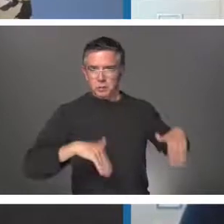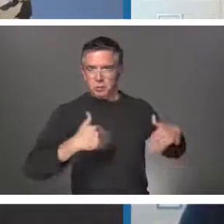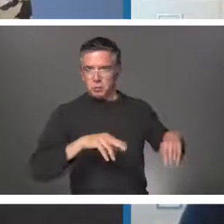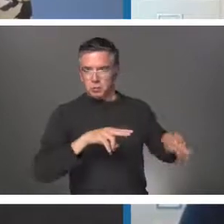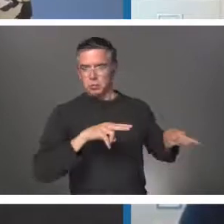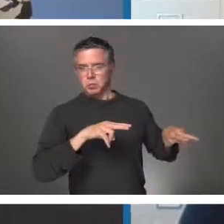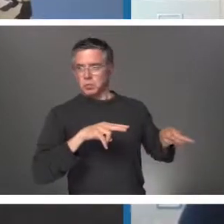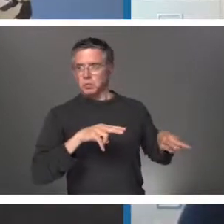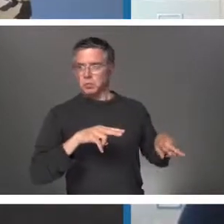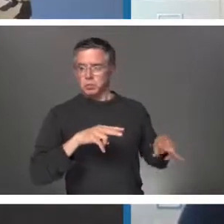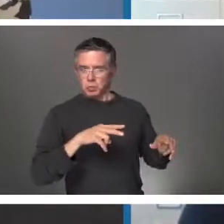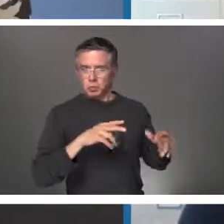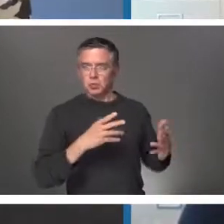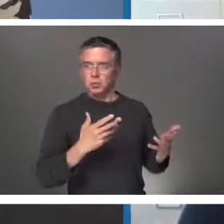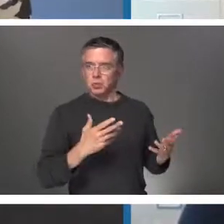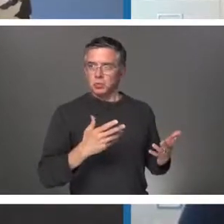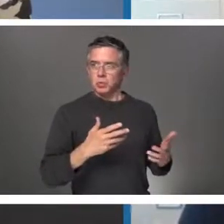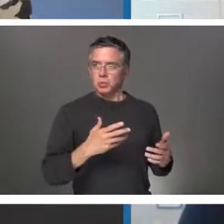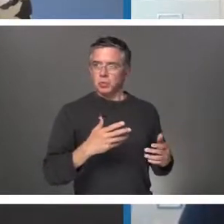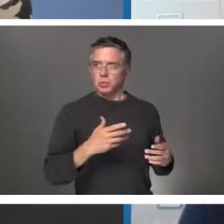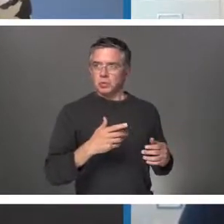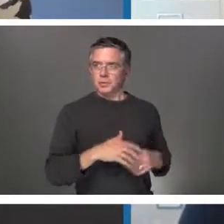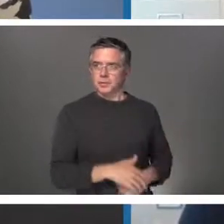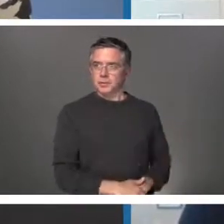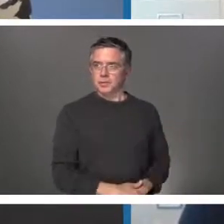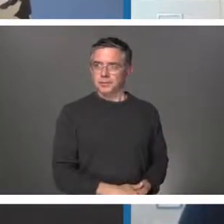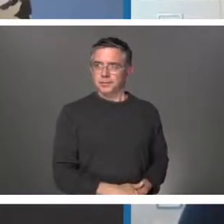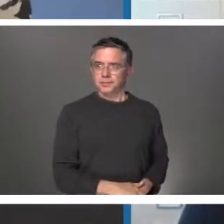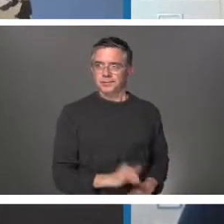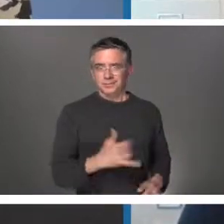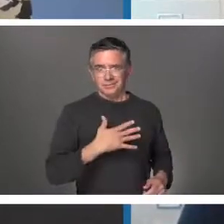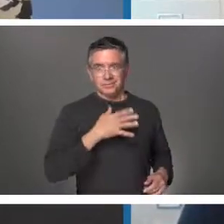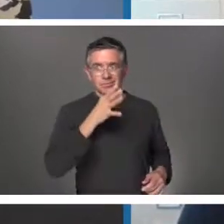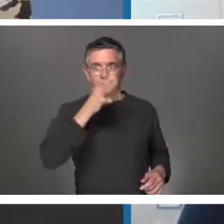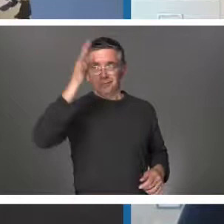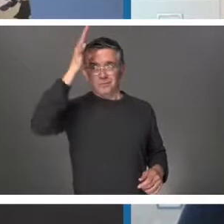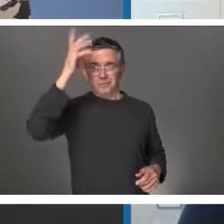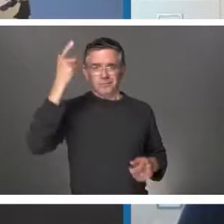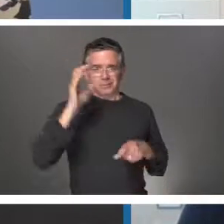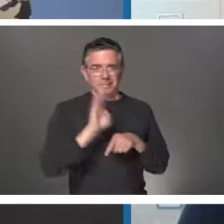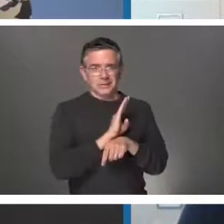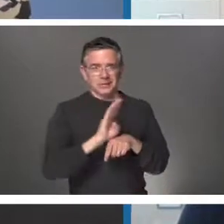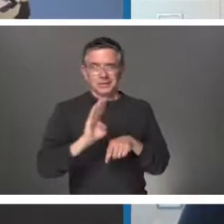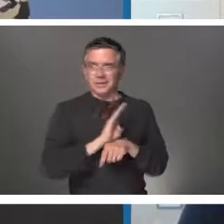But my parents are pretty busy and active people, but to be able to hug them for the first time